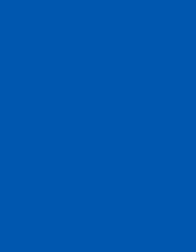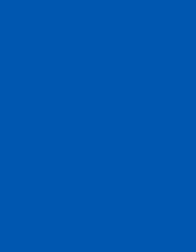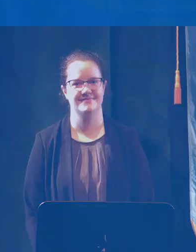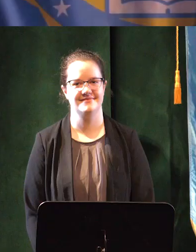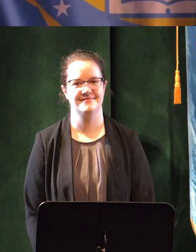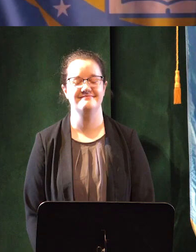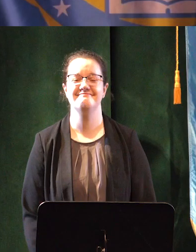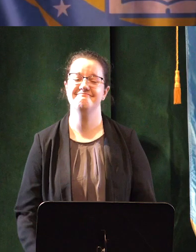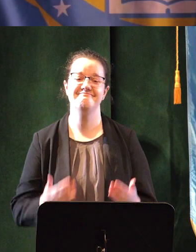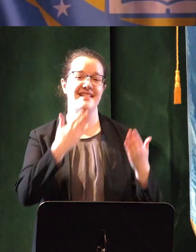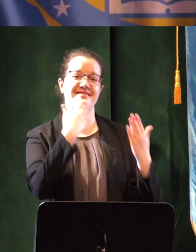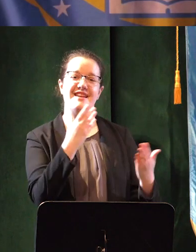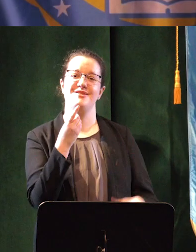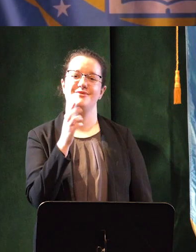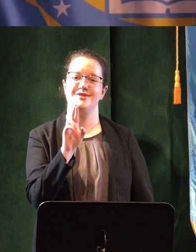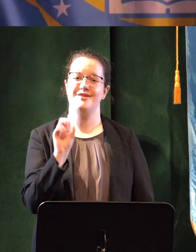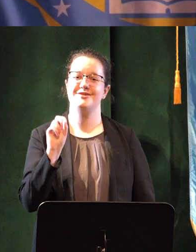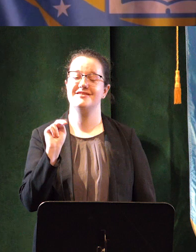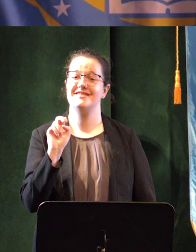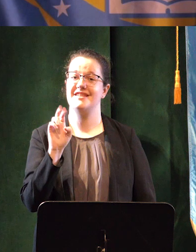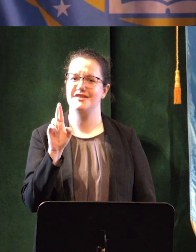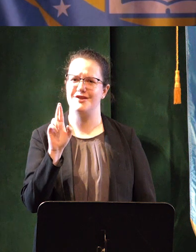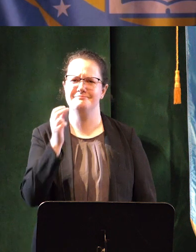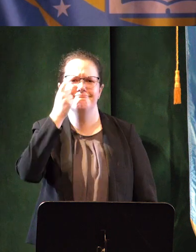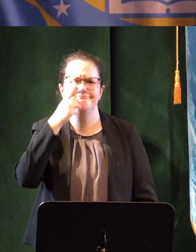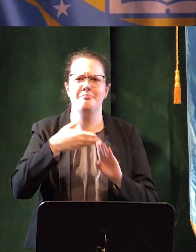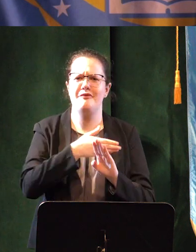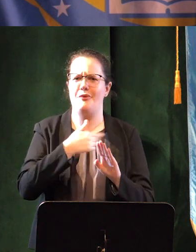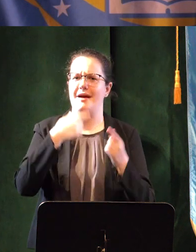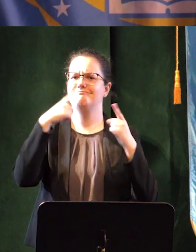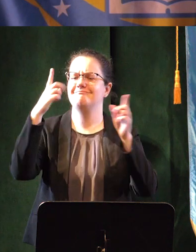thanks dr. Sun sir before I announced the names we'd like to share a few